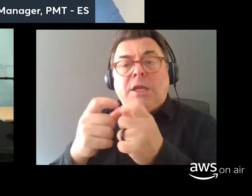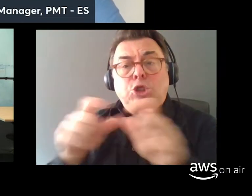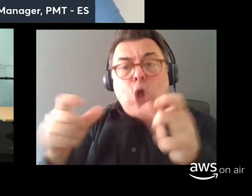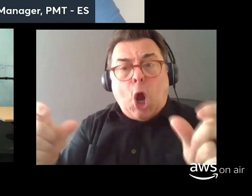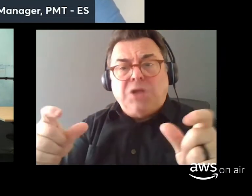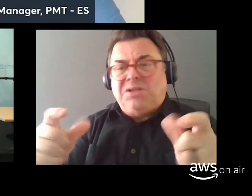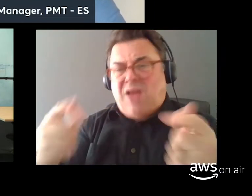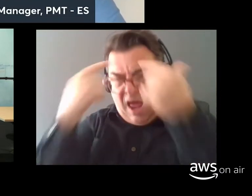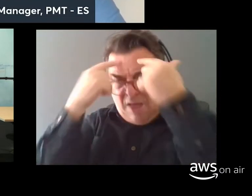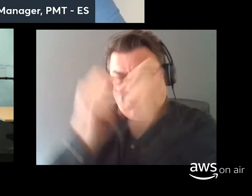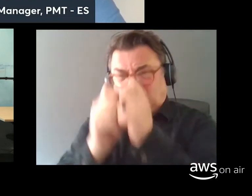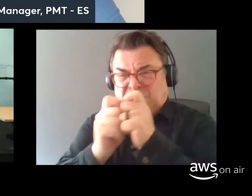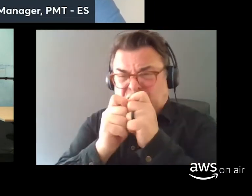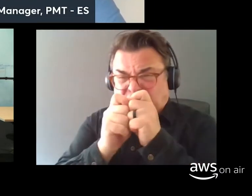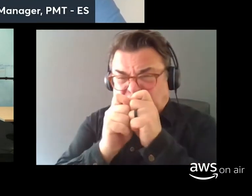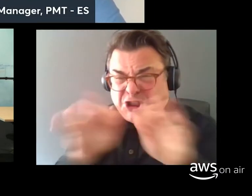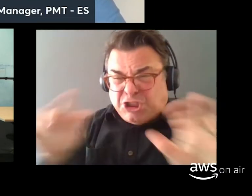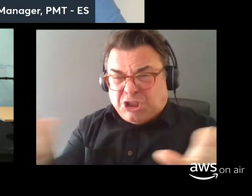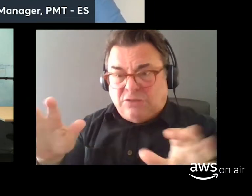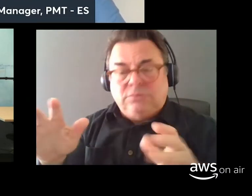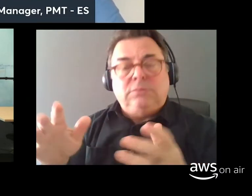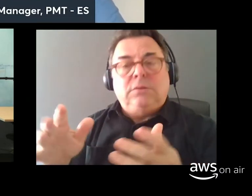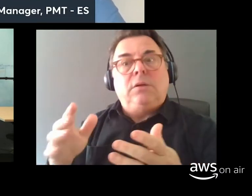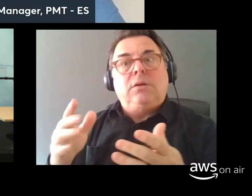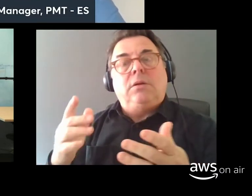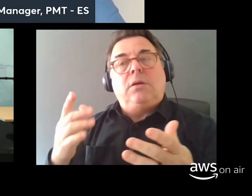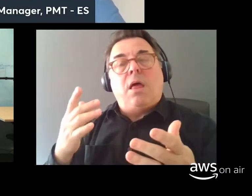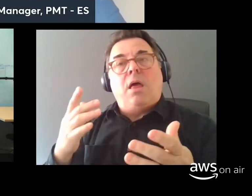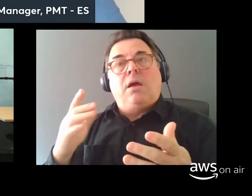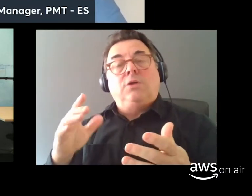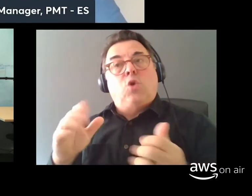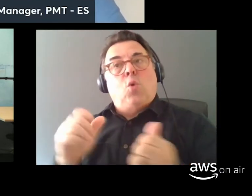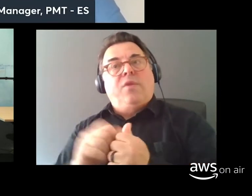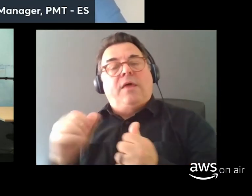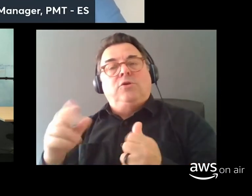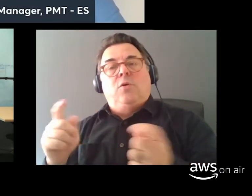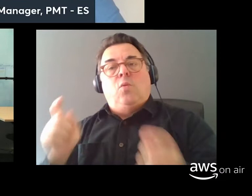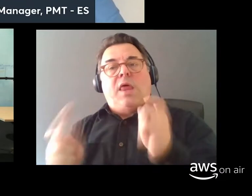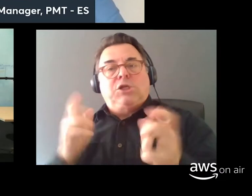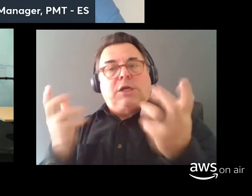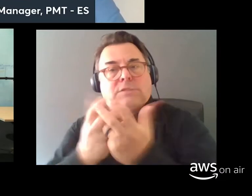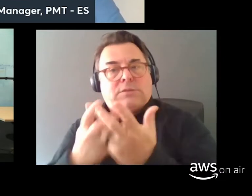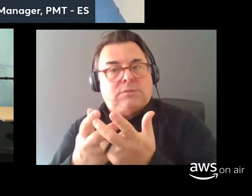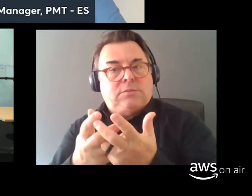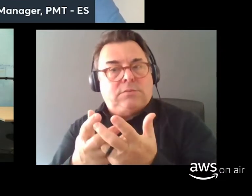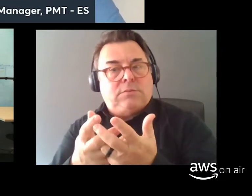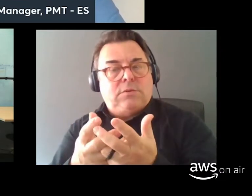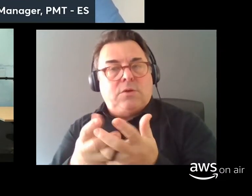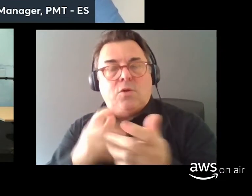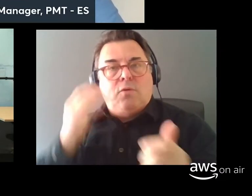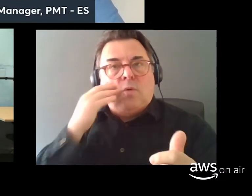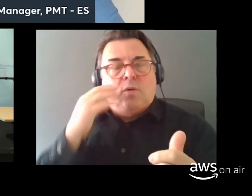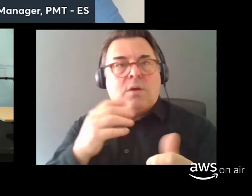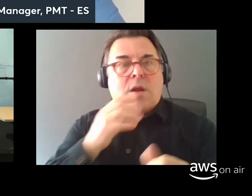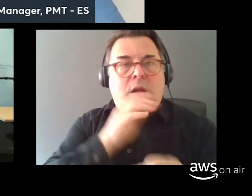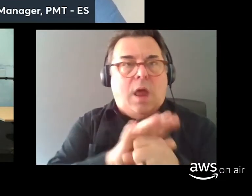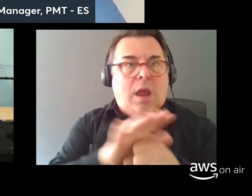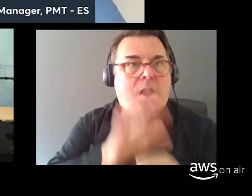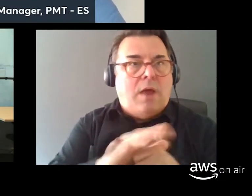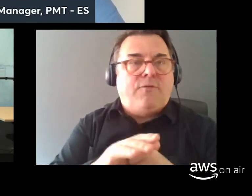And because Serverless will adjust capacity according to what that shard needs, you don't have to worry about over-provisioning or under-provisioning a shard.